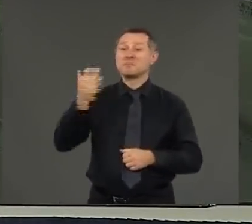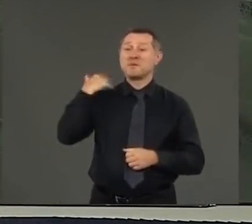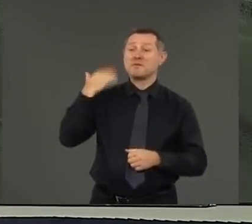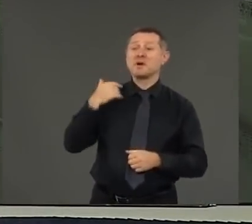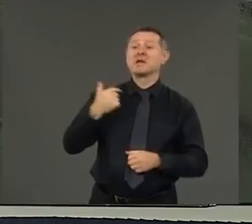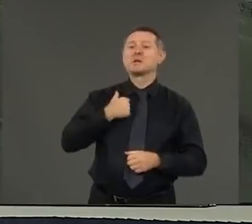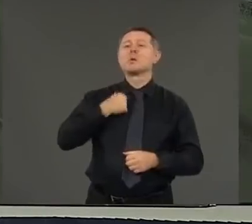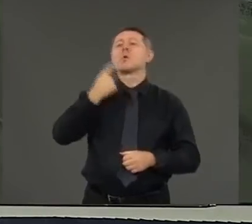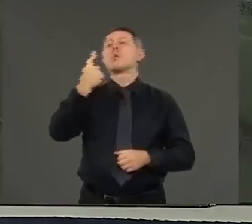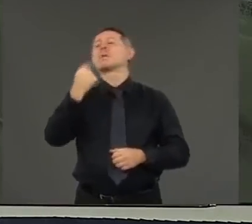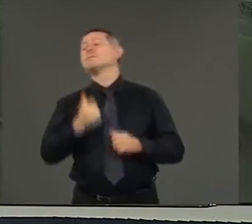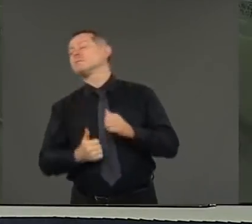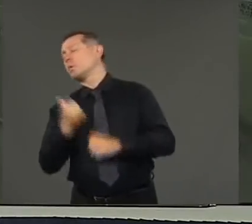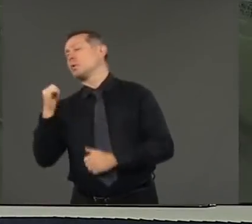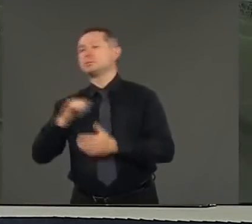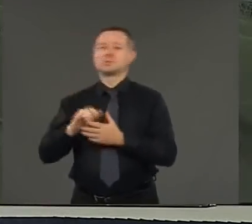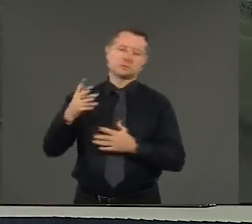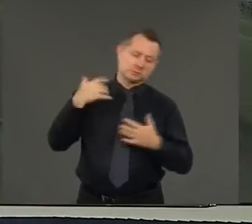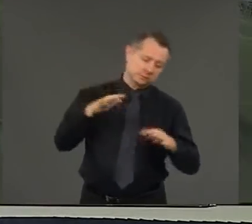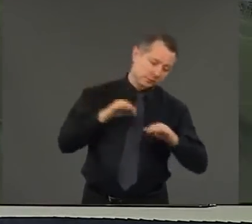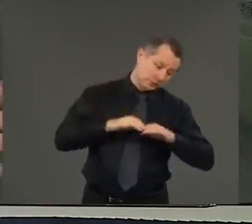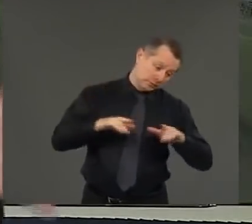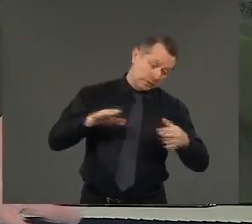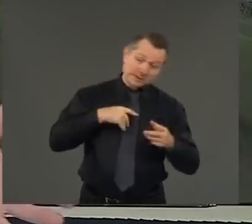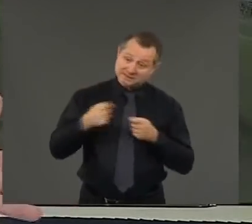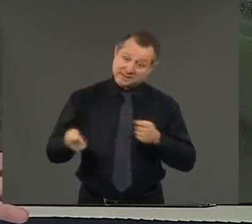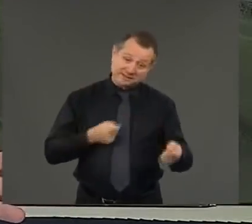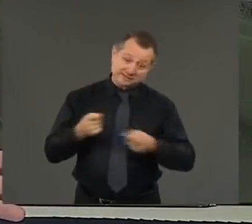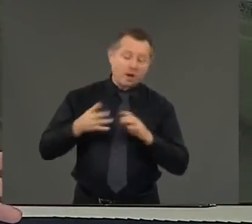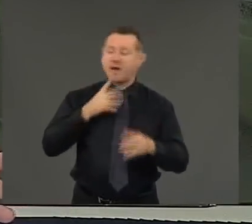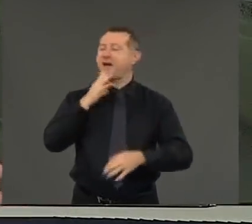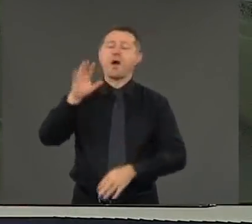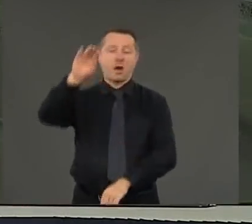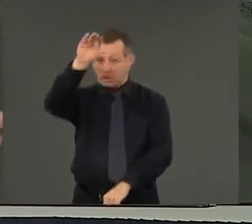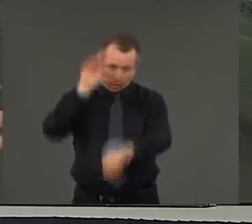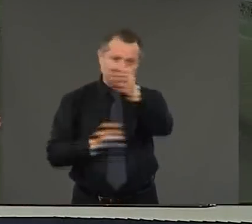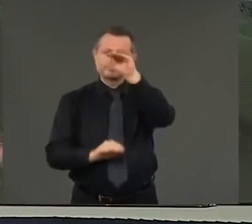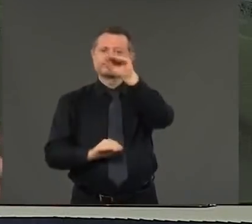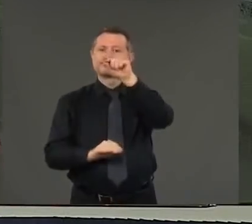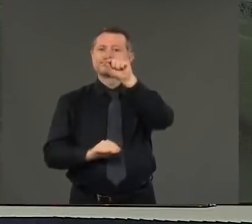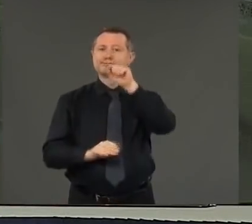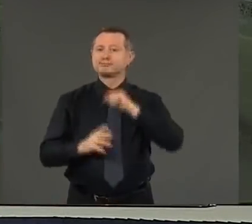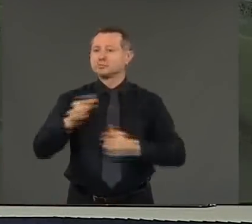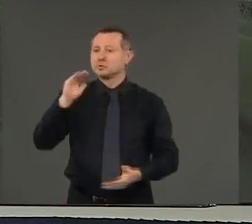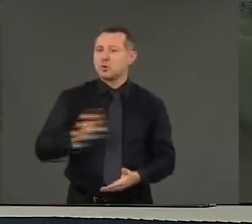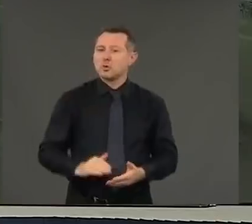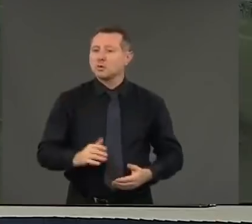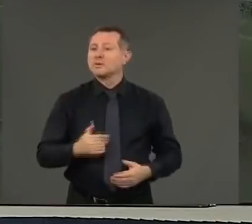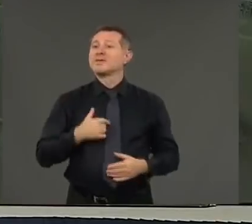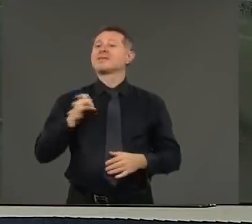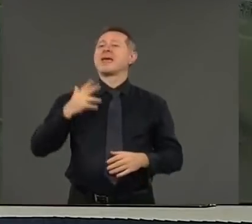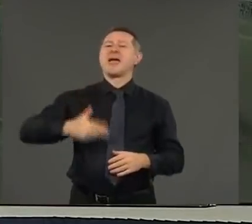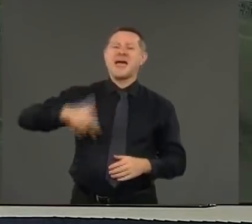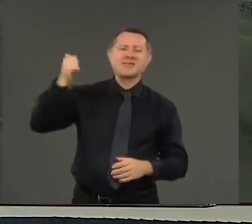SAYS YOU CAN CONTAIN THE VIRUS. WE DID IT. AND, BY THE WAY, WE DID IT IN THE WORST-CASE SCENARIO. THAT'S WHAT'S REALLY